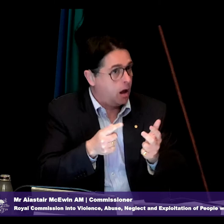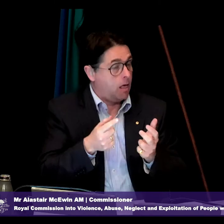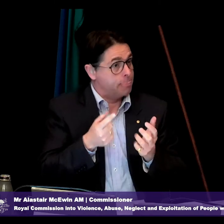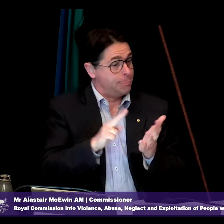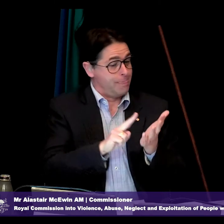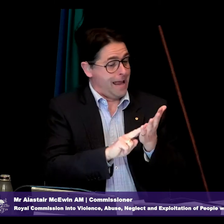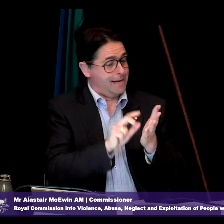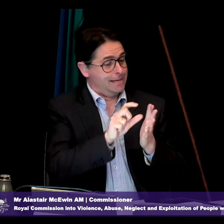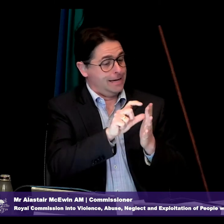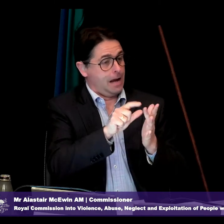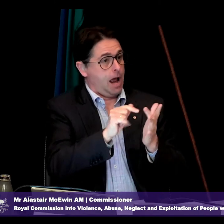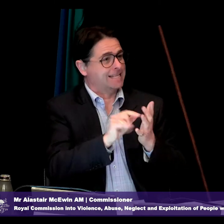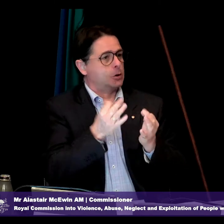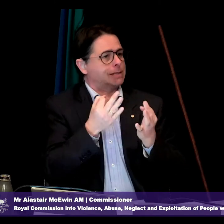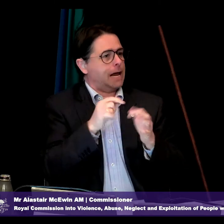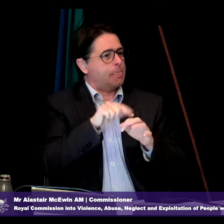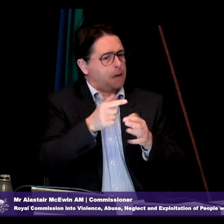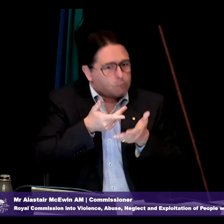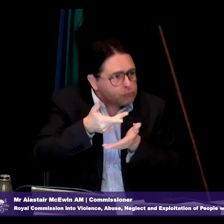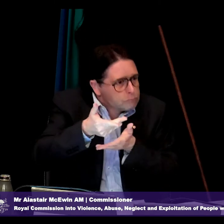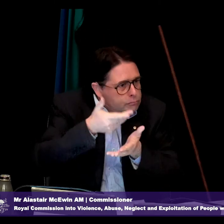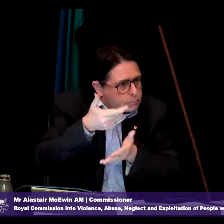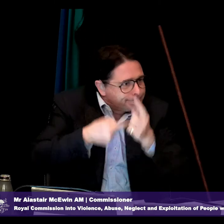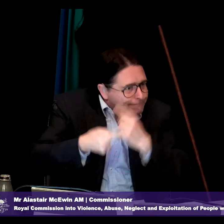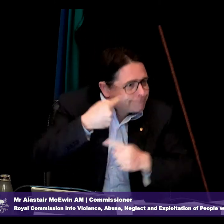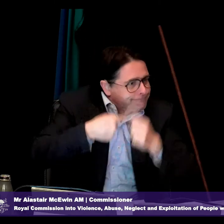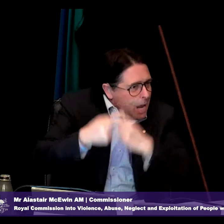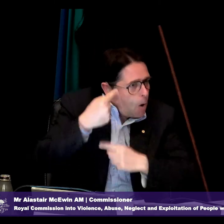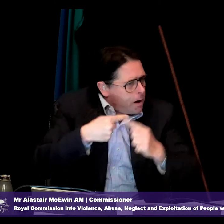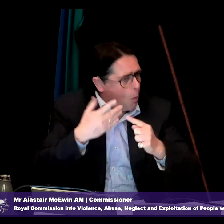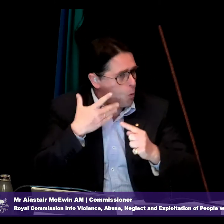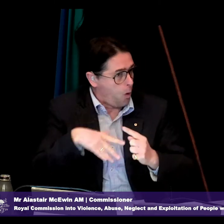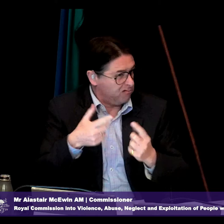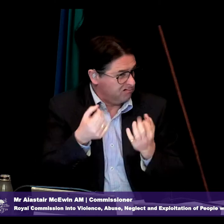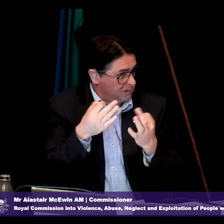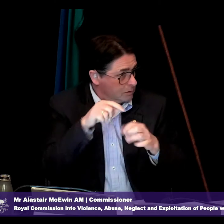forcing of speech therapy and other services where they're not actually talking to the